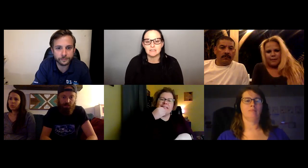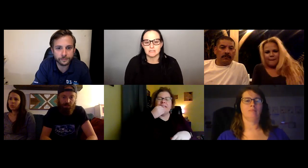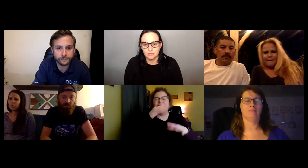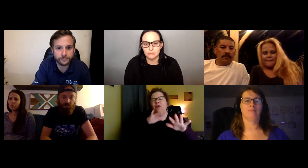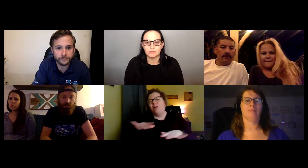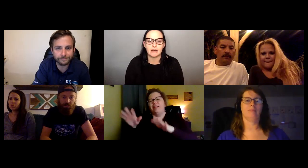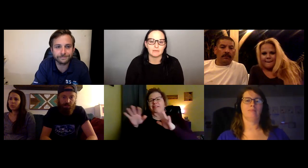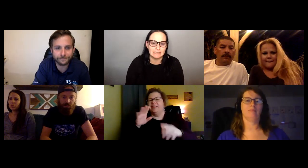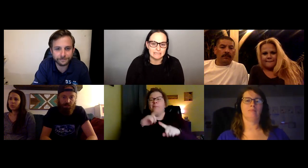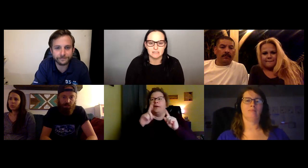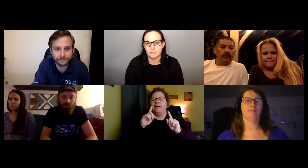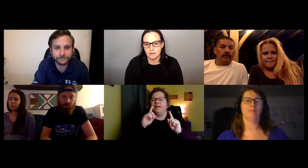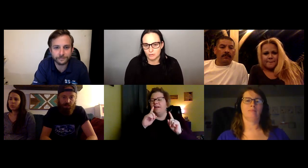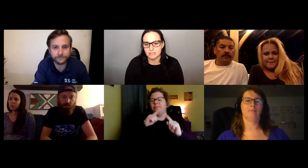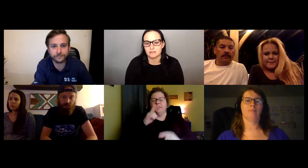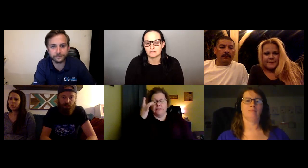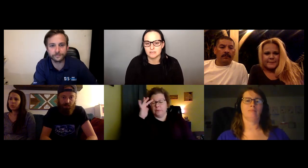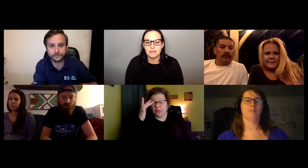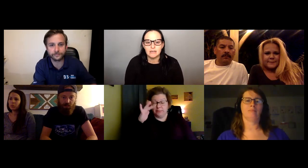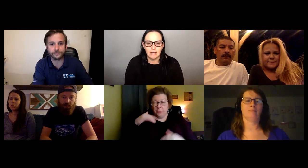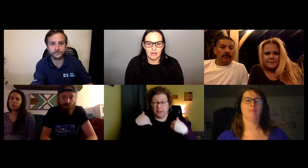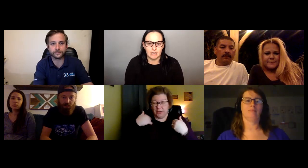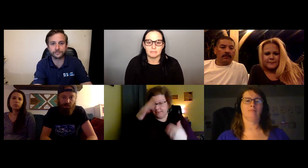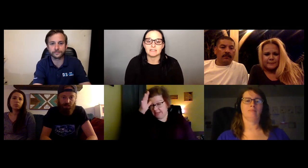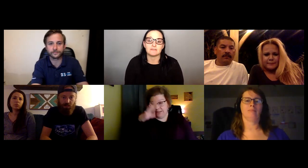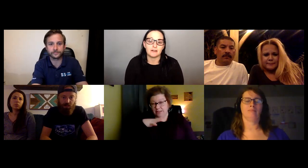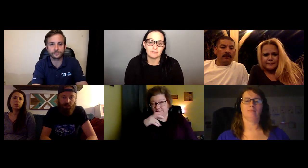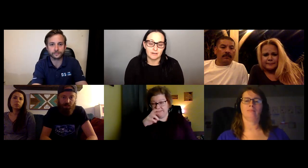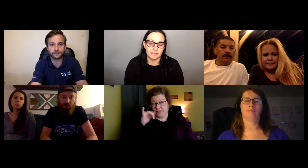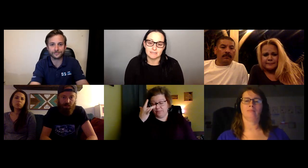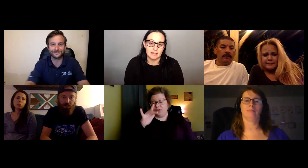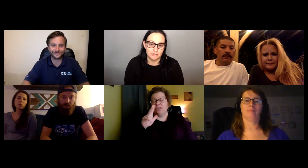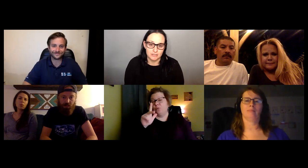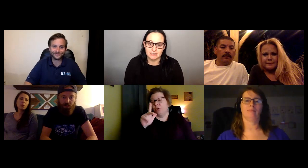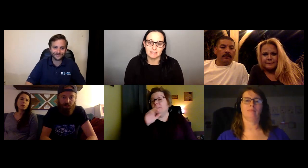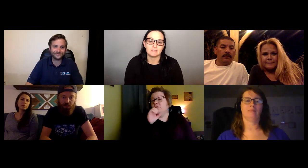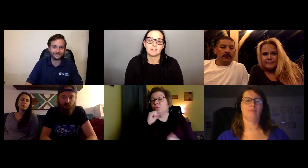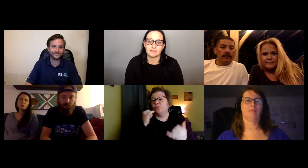to move how he eats fine motor skills